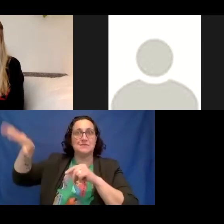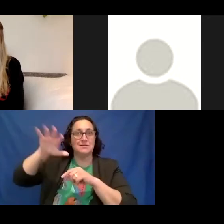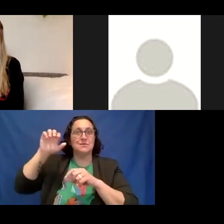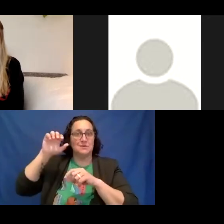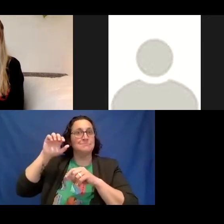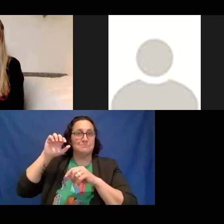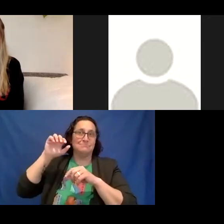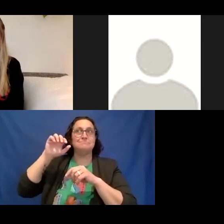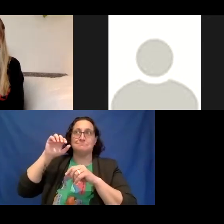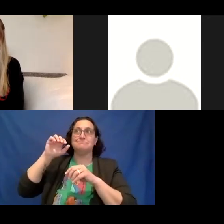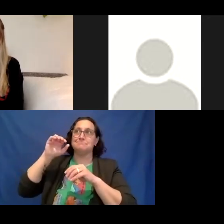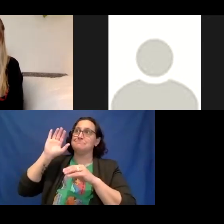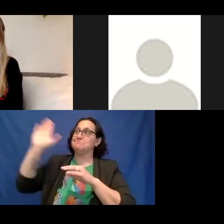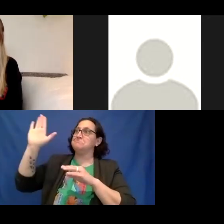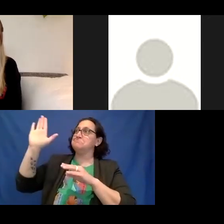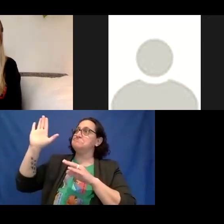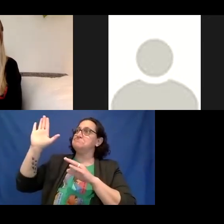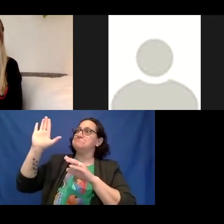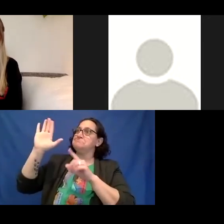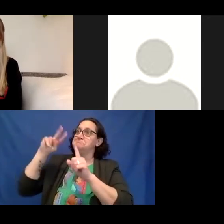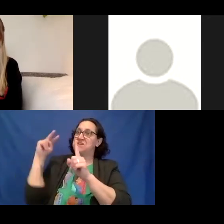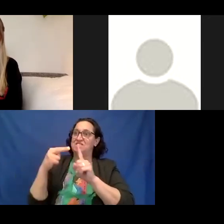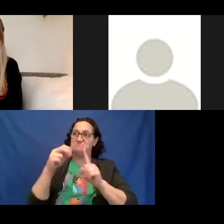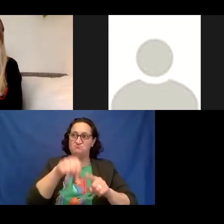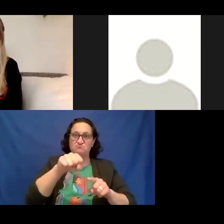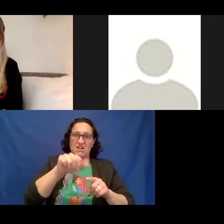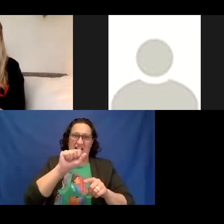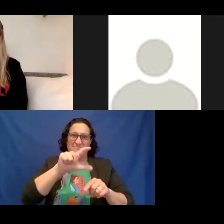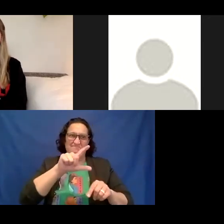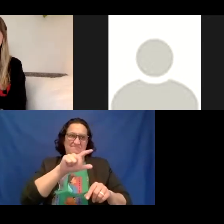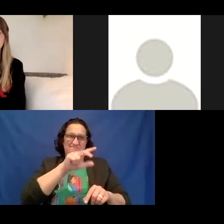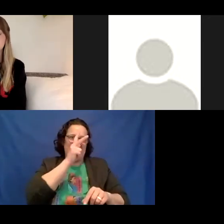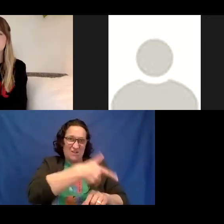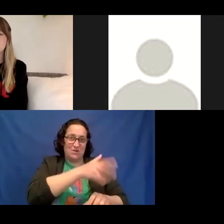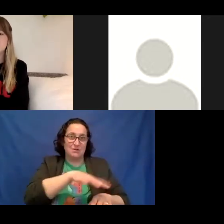and so even when ASL then became recognized as a separate language from English, there was this